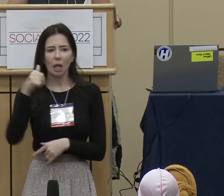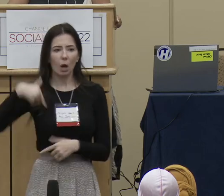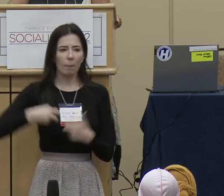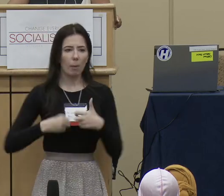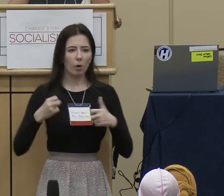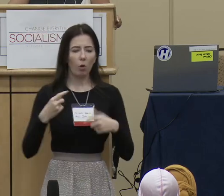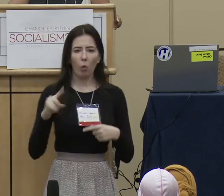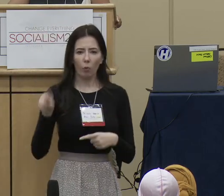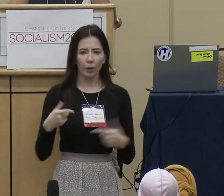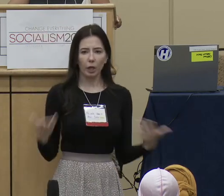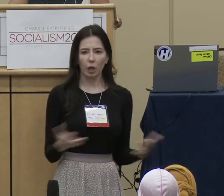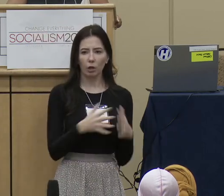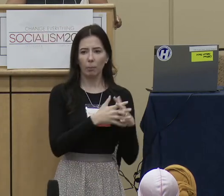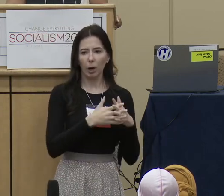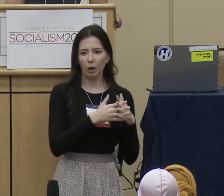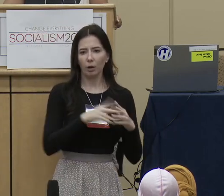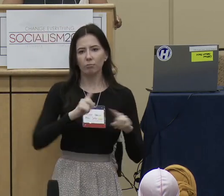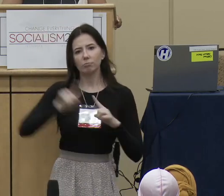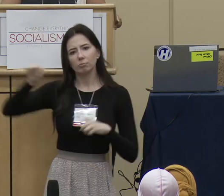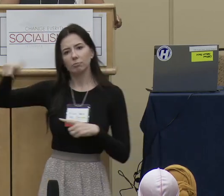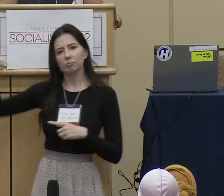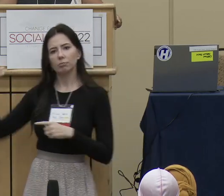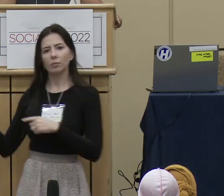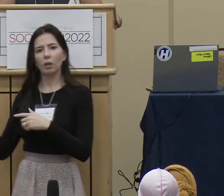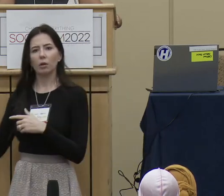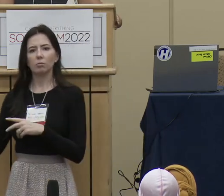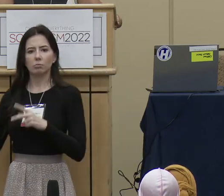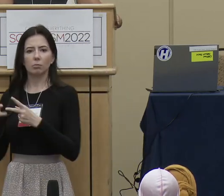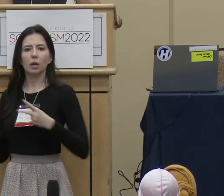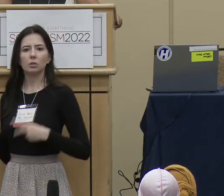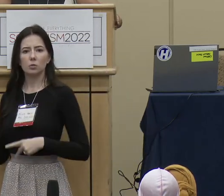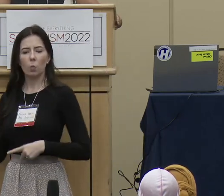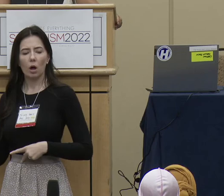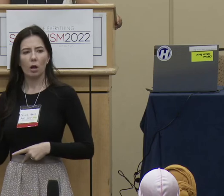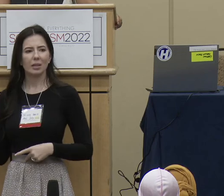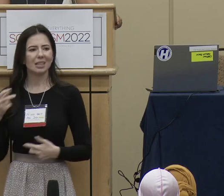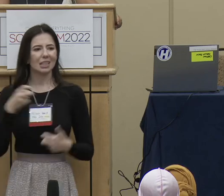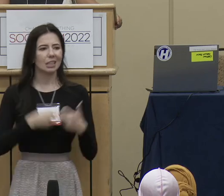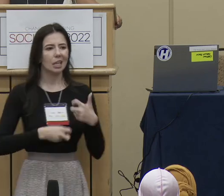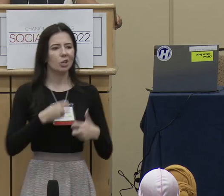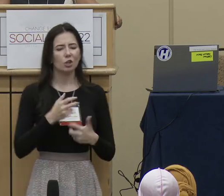the NGO-ization of our movements. This is not only a problem in the United States but globally. Money changes